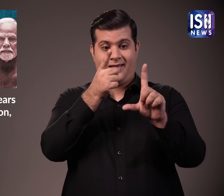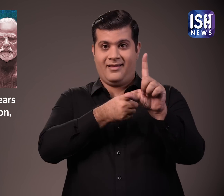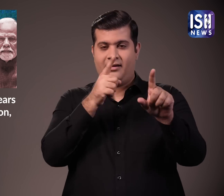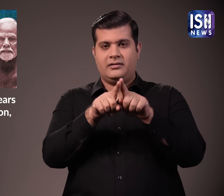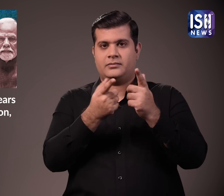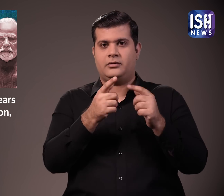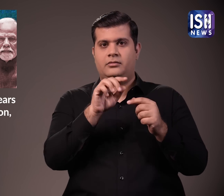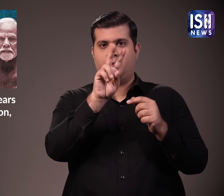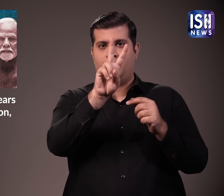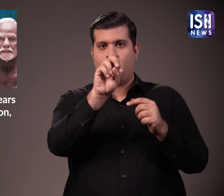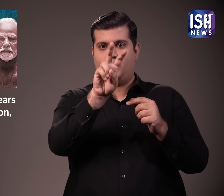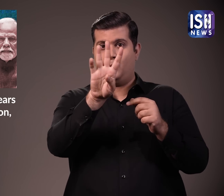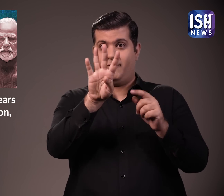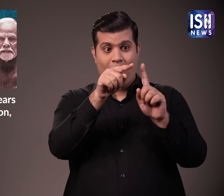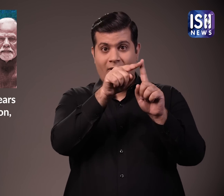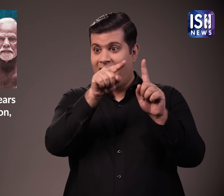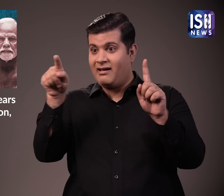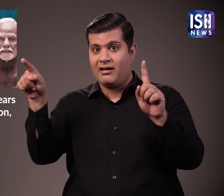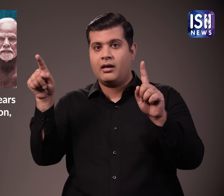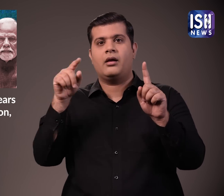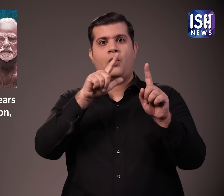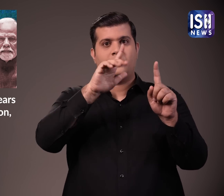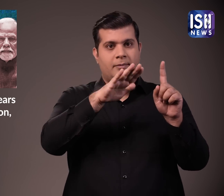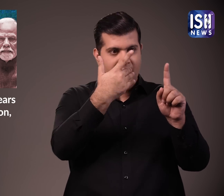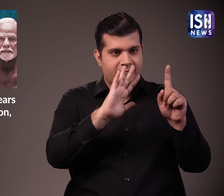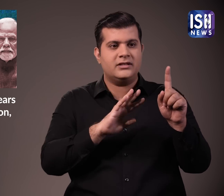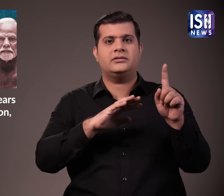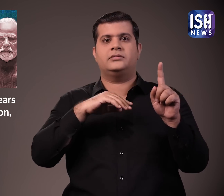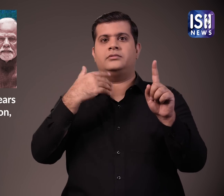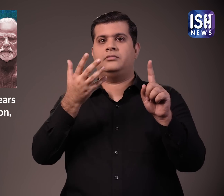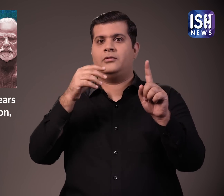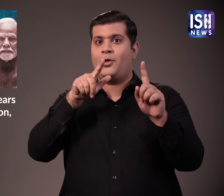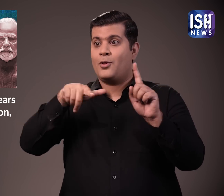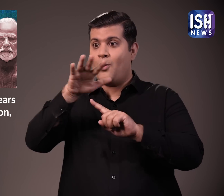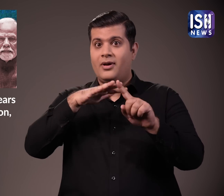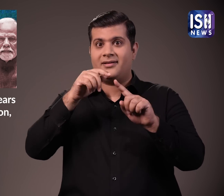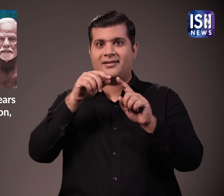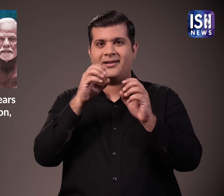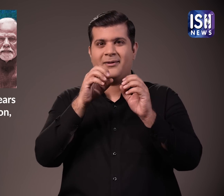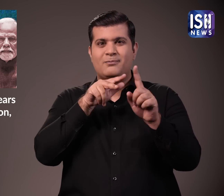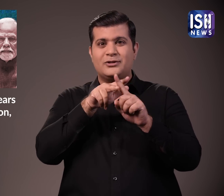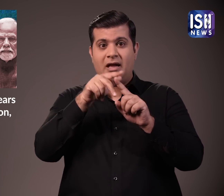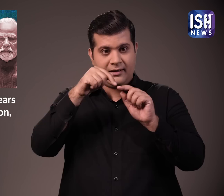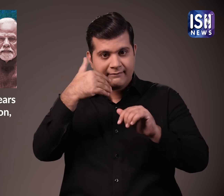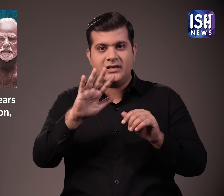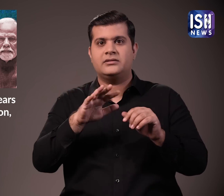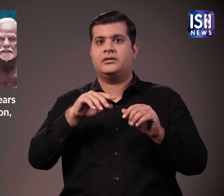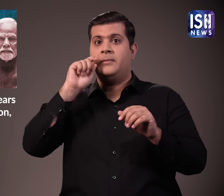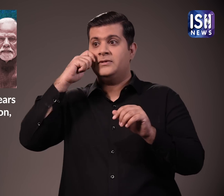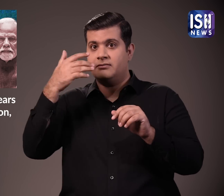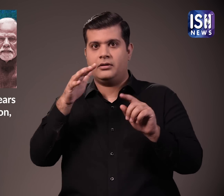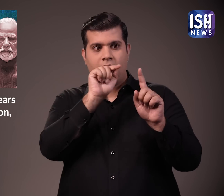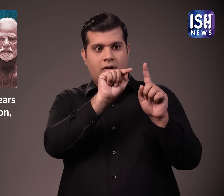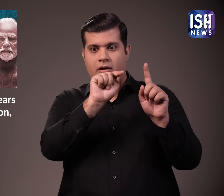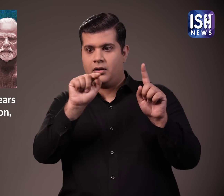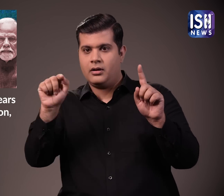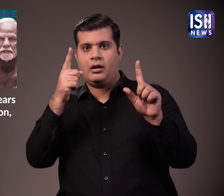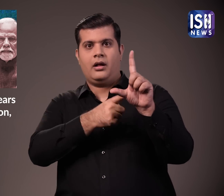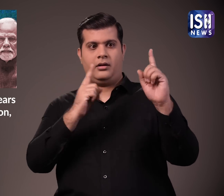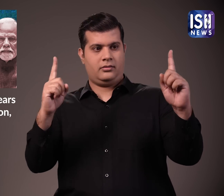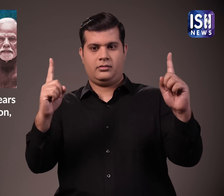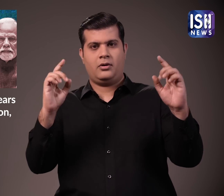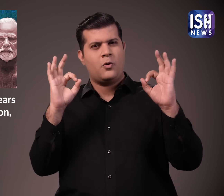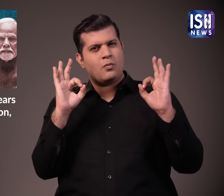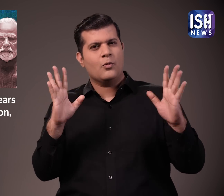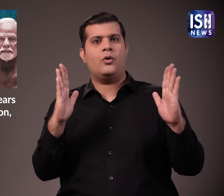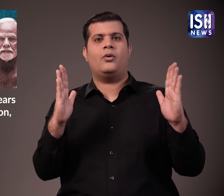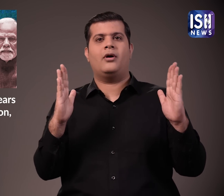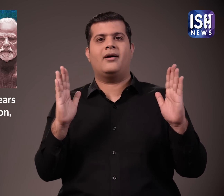For example, in 2024, the Lok Sabha, municipal, and panchayat elections will all be held.